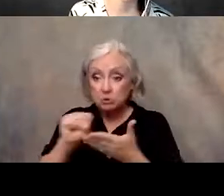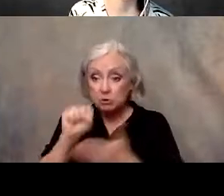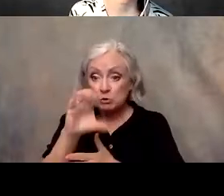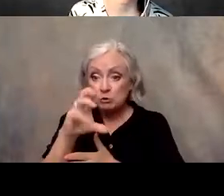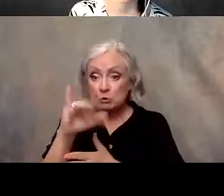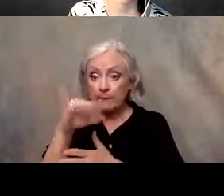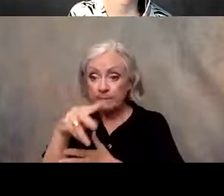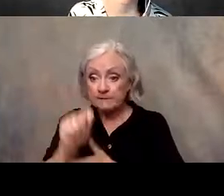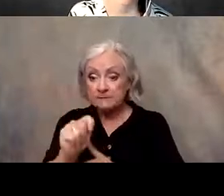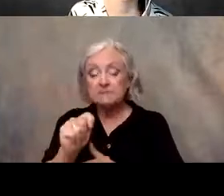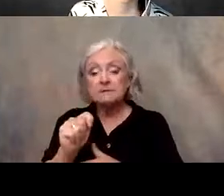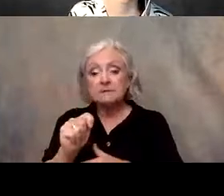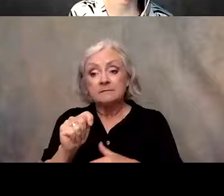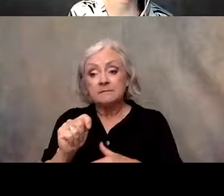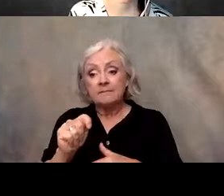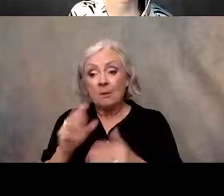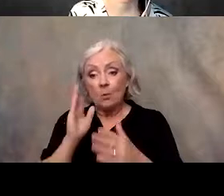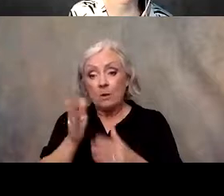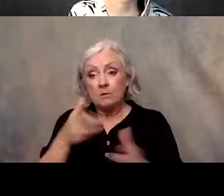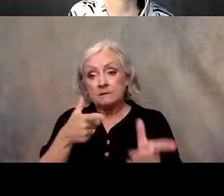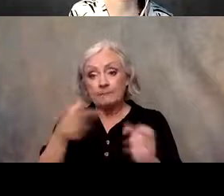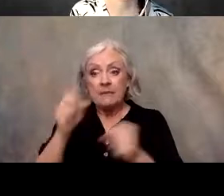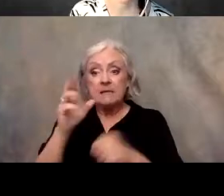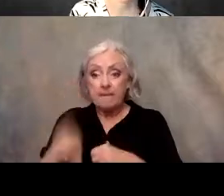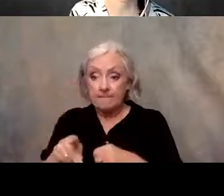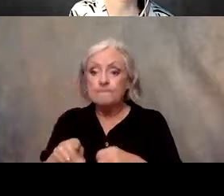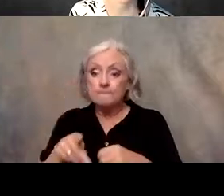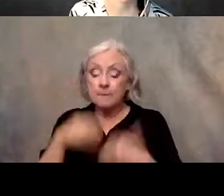and take fewer costs to accomplish for the final project.